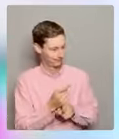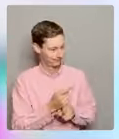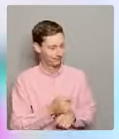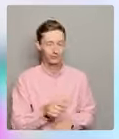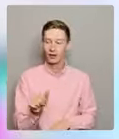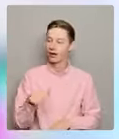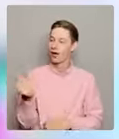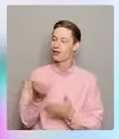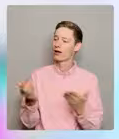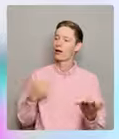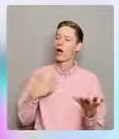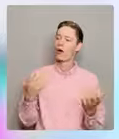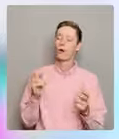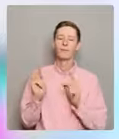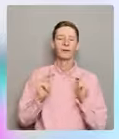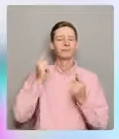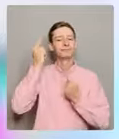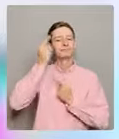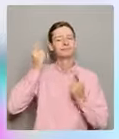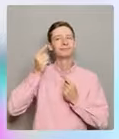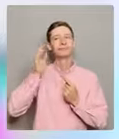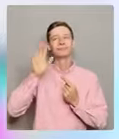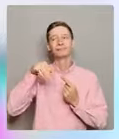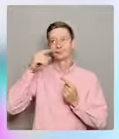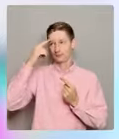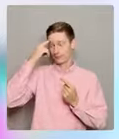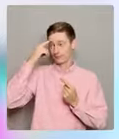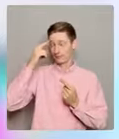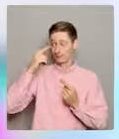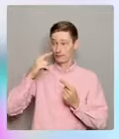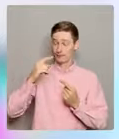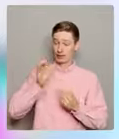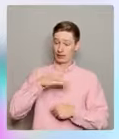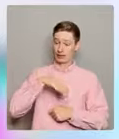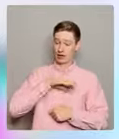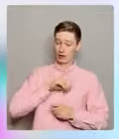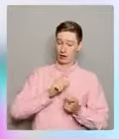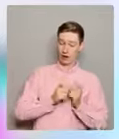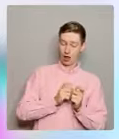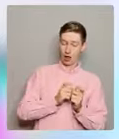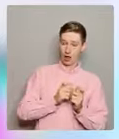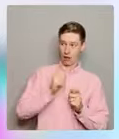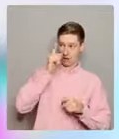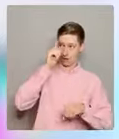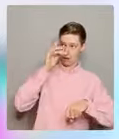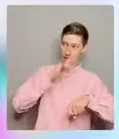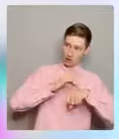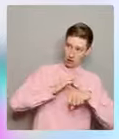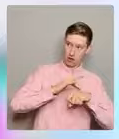Another thing I, you know, want people to consider is to stay away from associating character customization elements or items with gender.